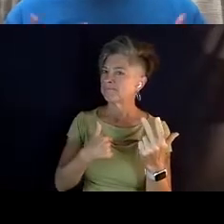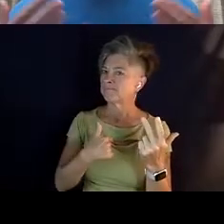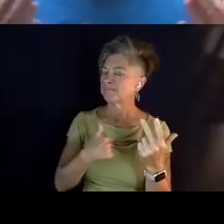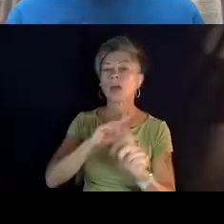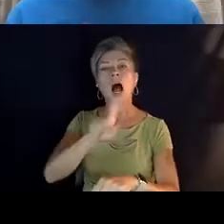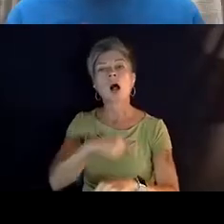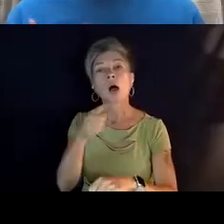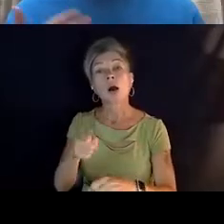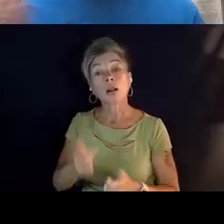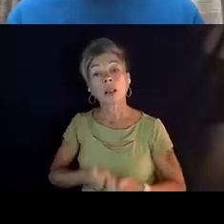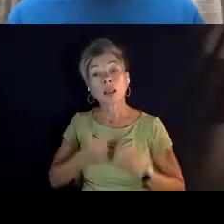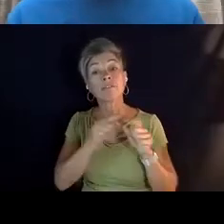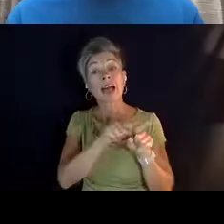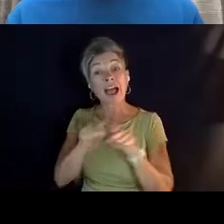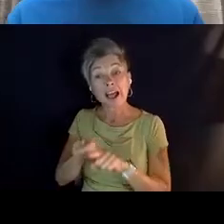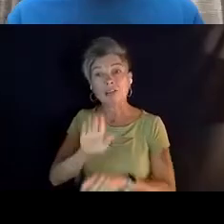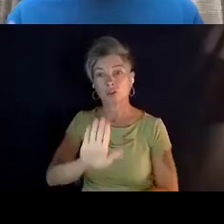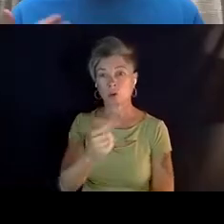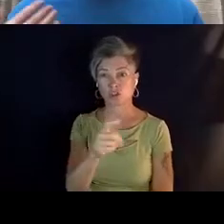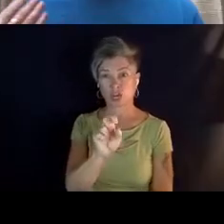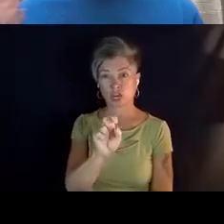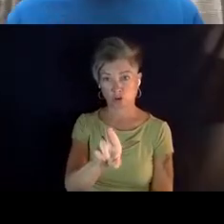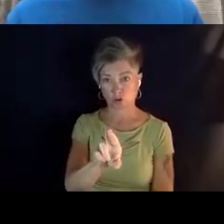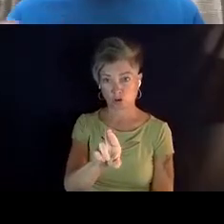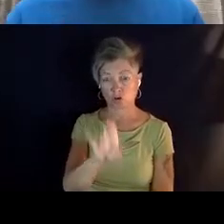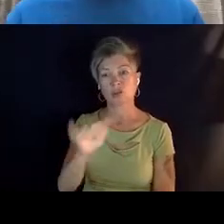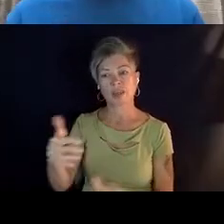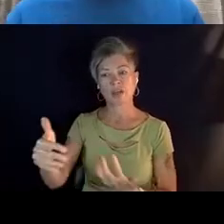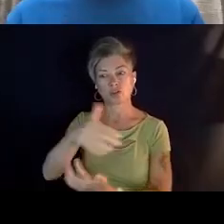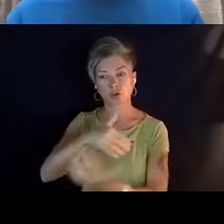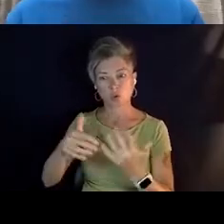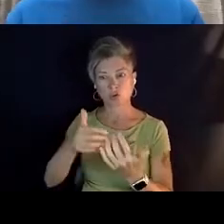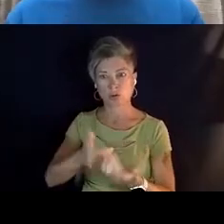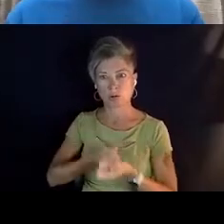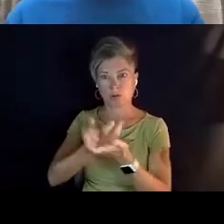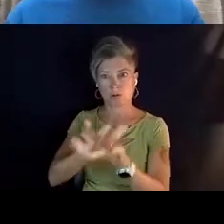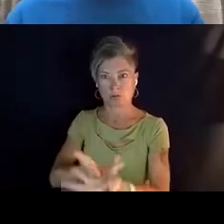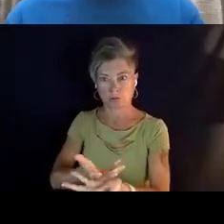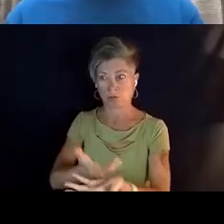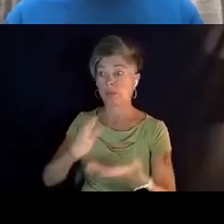So that really, that social expression, that community expression is important to consider as well.